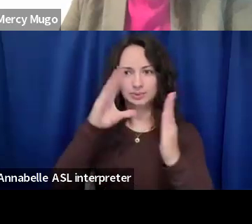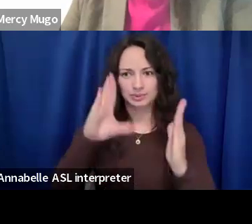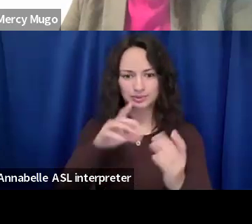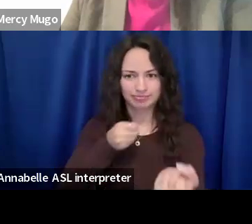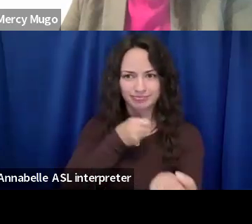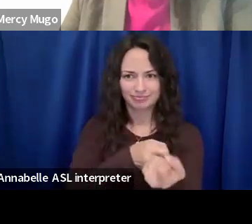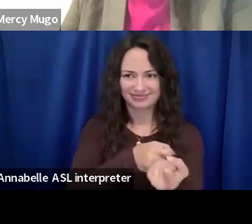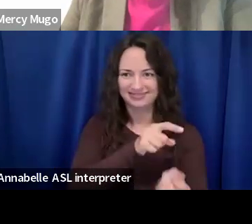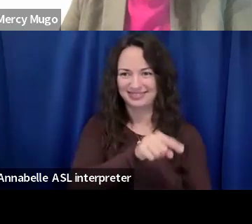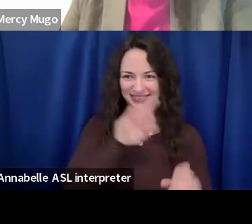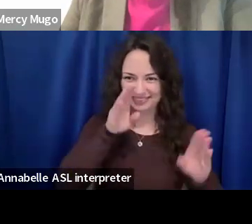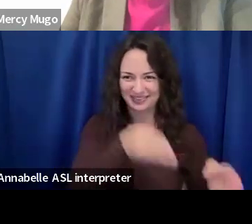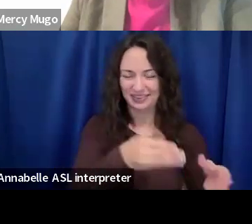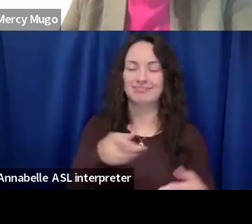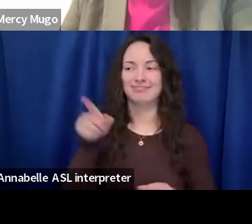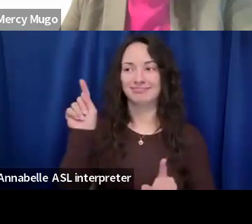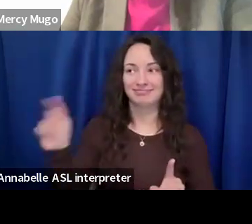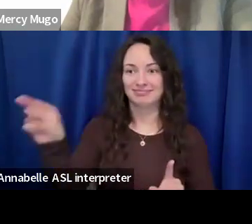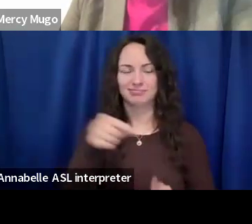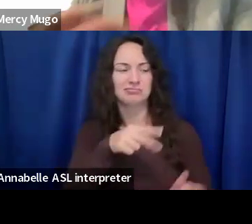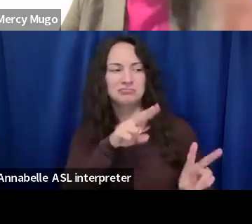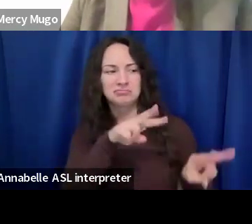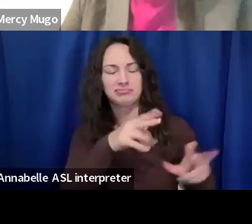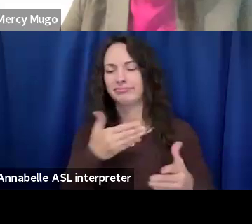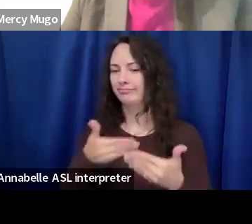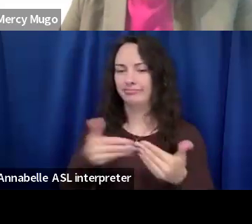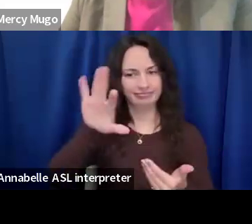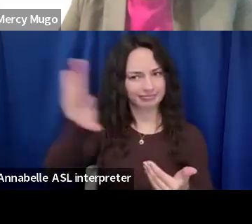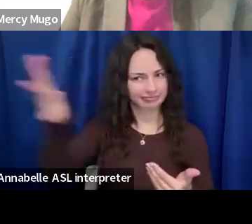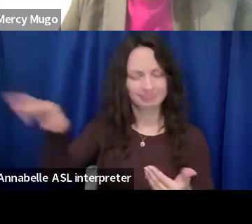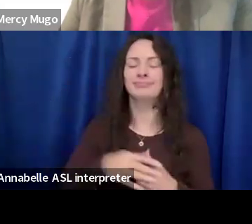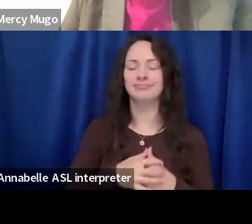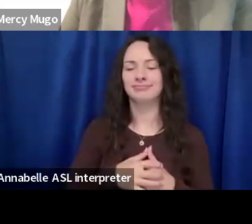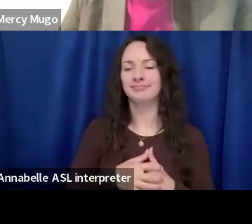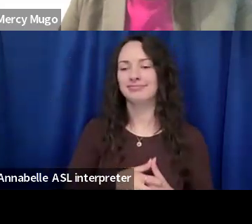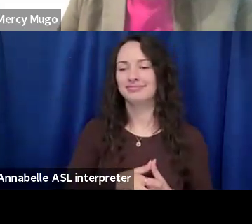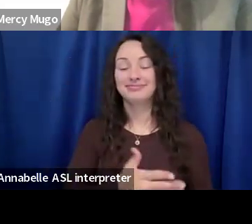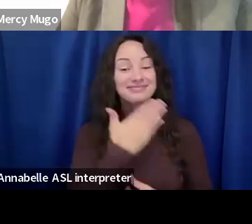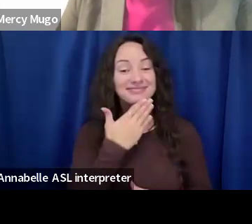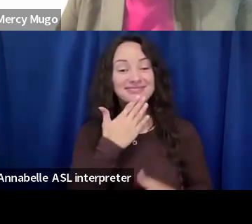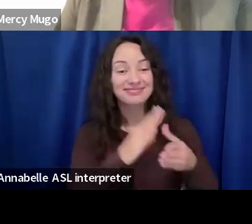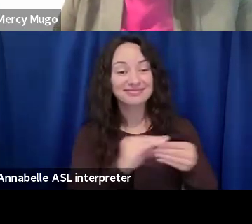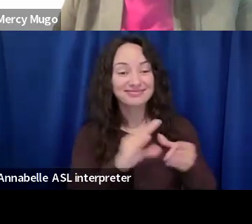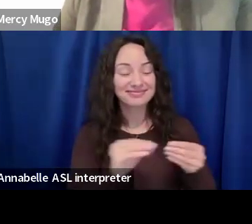you the stink eye. >> MERCY MUGO: Thank you for sharing that. Elodie.